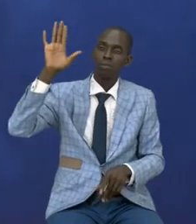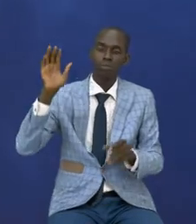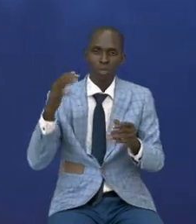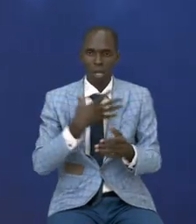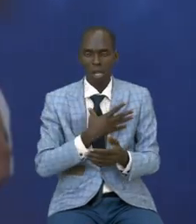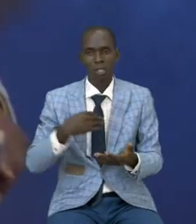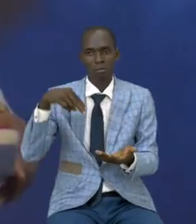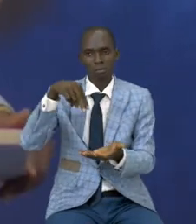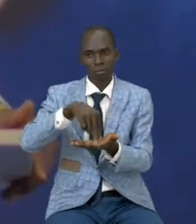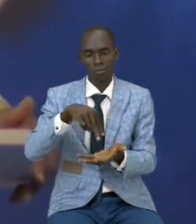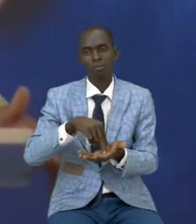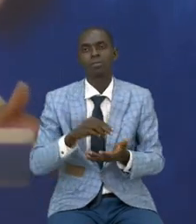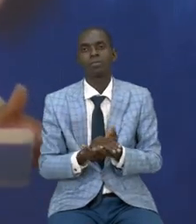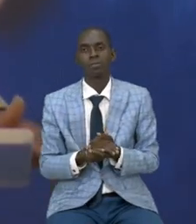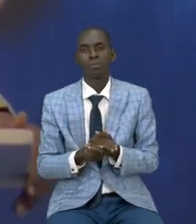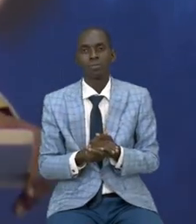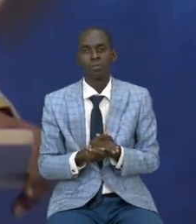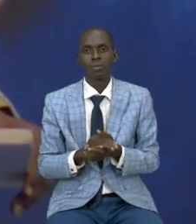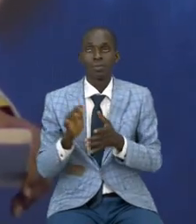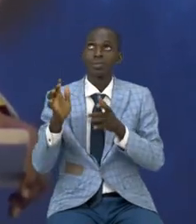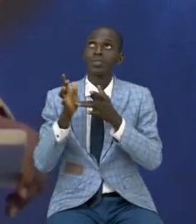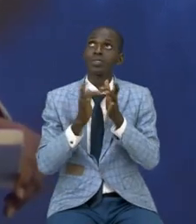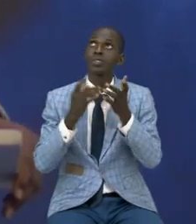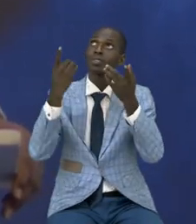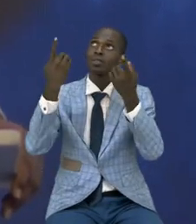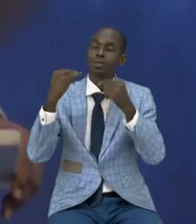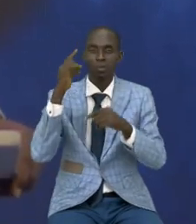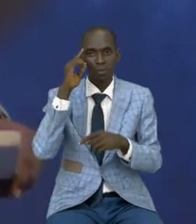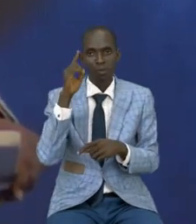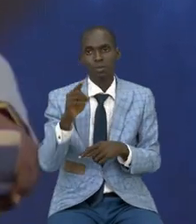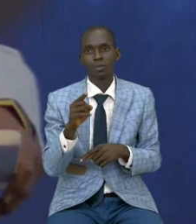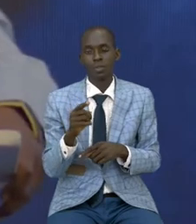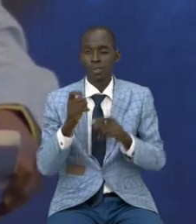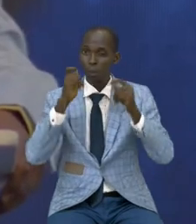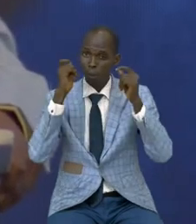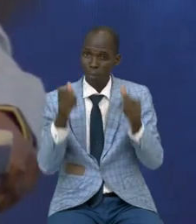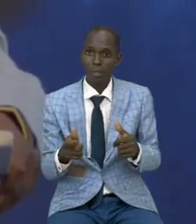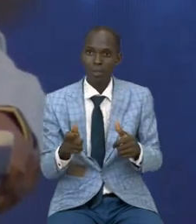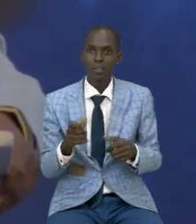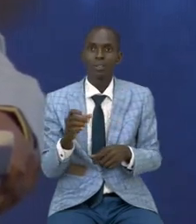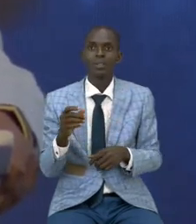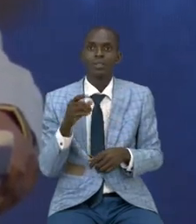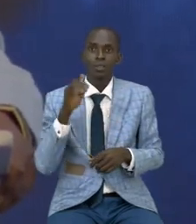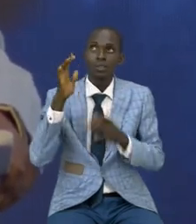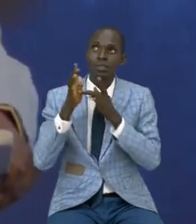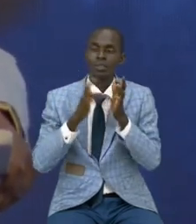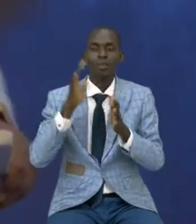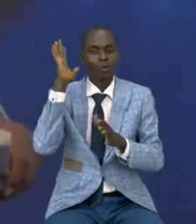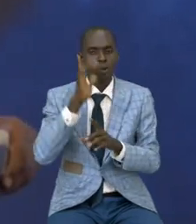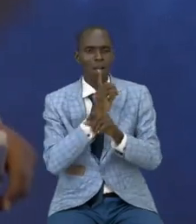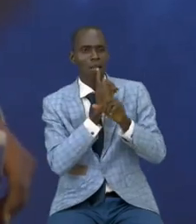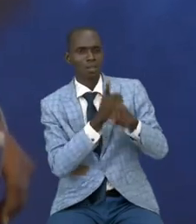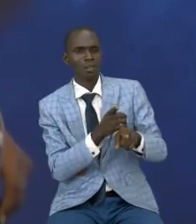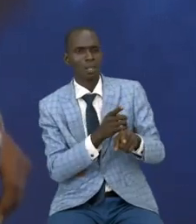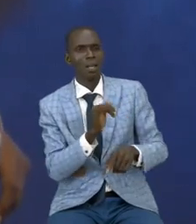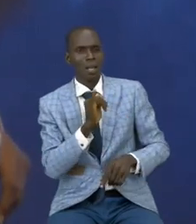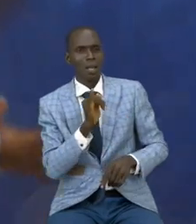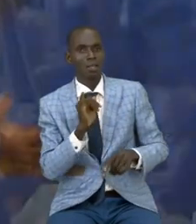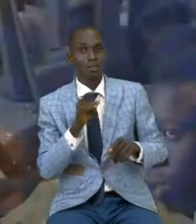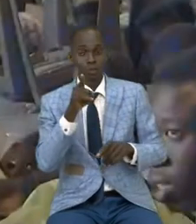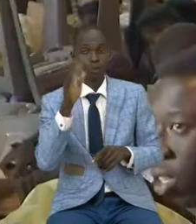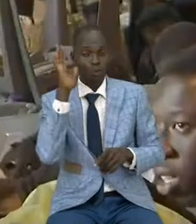you are it's coming immediately you'll see i will and it will save you he will forgive you